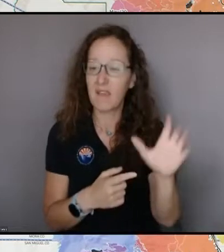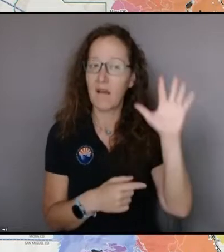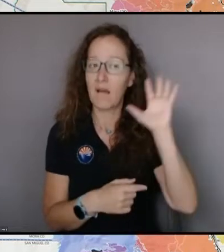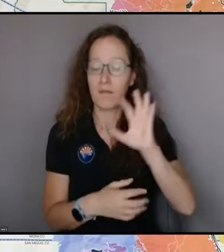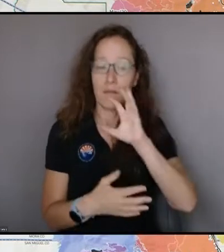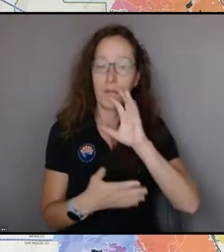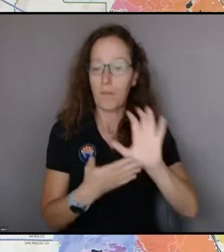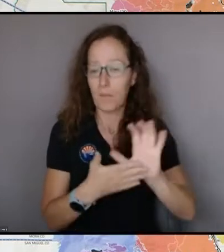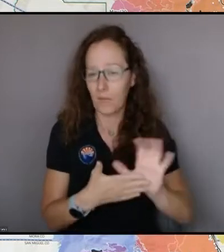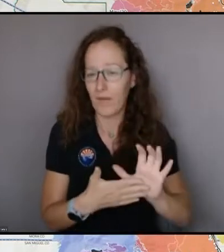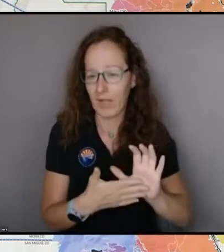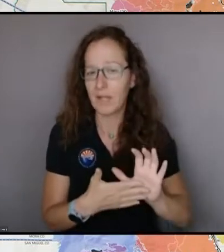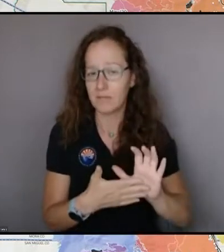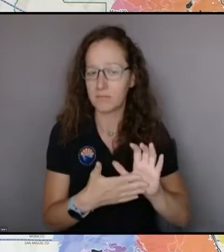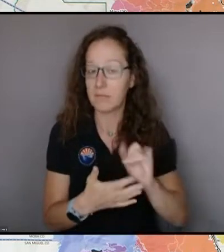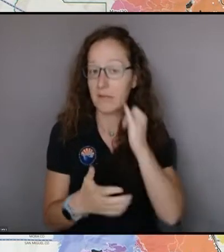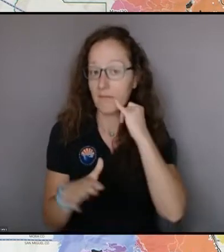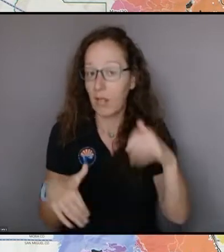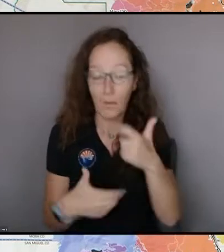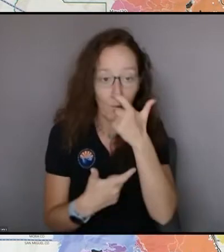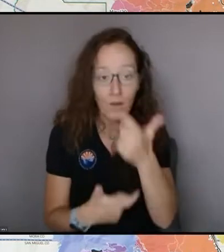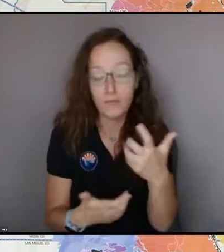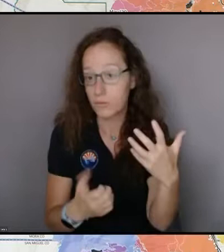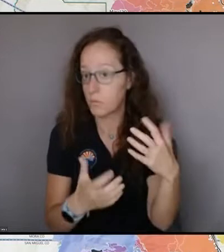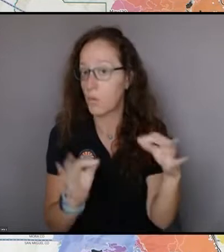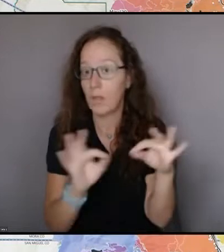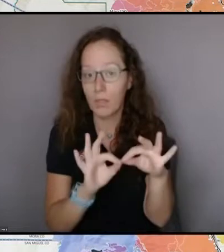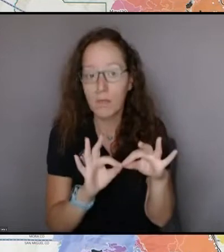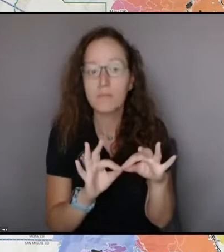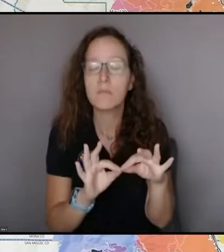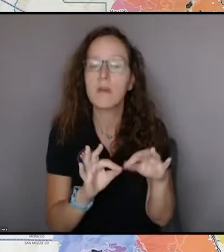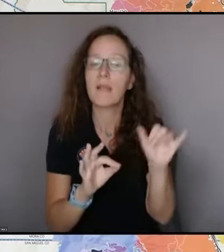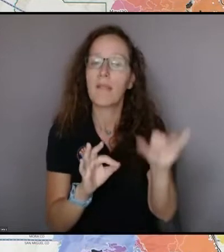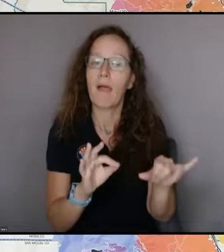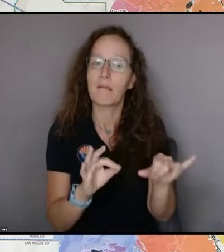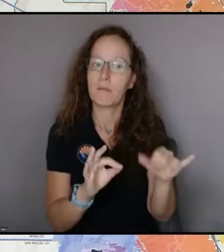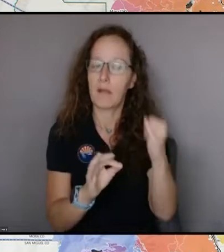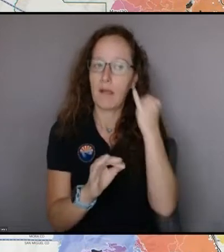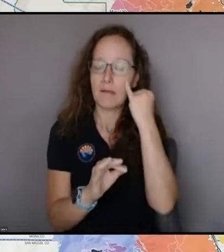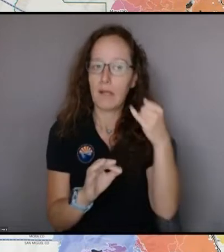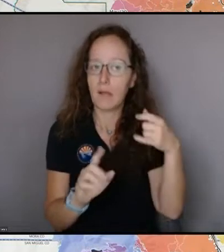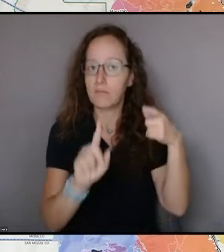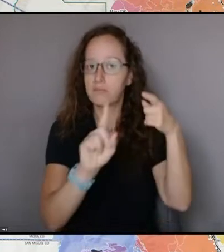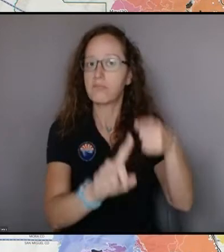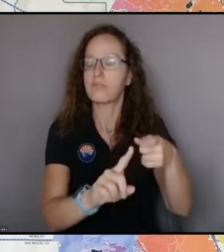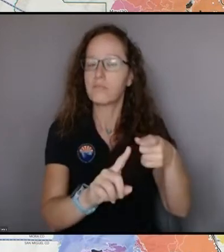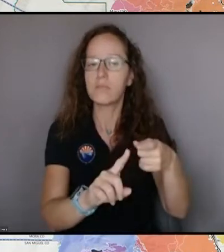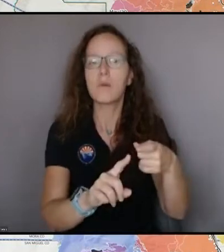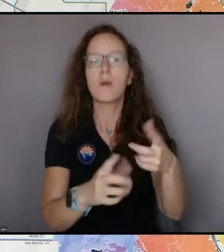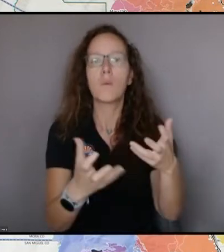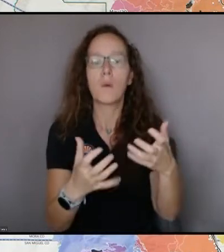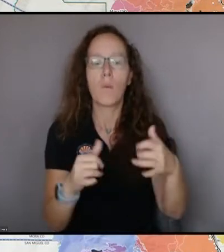preserve preserve group harmony. If you've ever been in those situations where you somebody asks if you want to go do something and you're like, 'Well, you know, if you want to.'